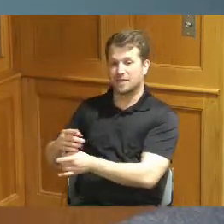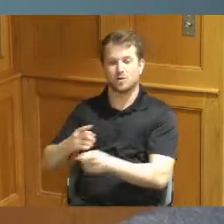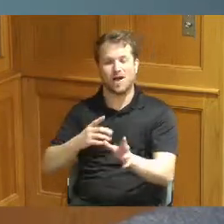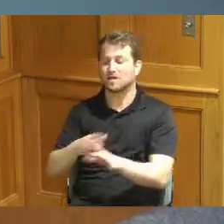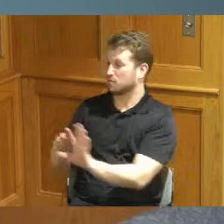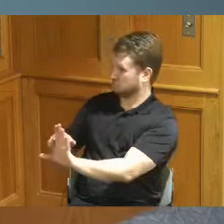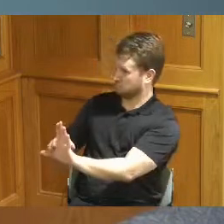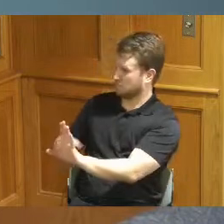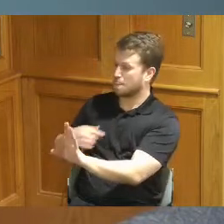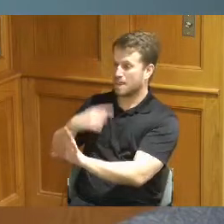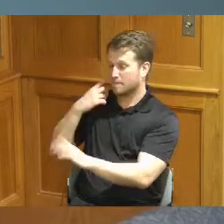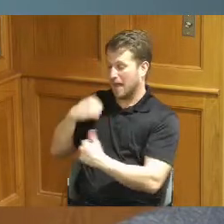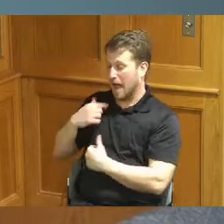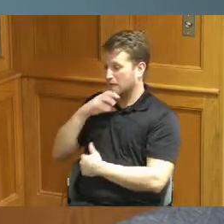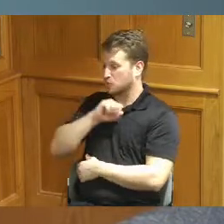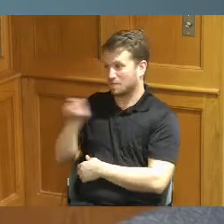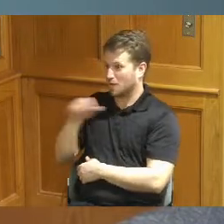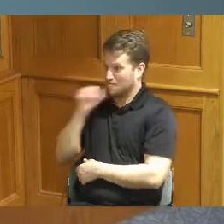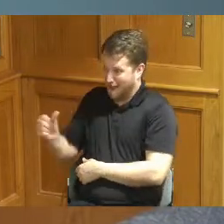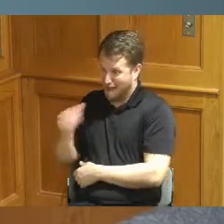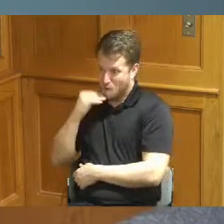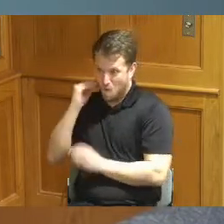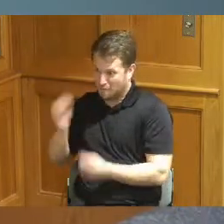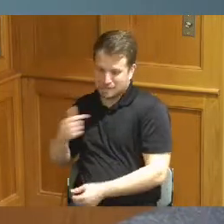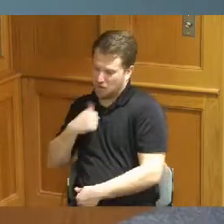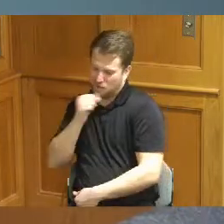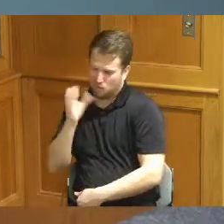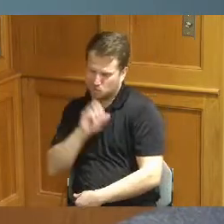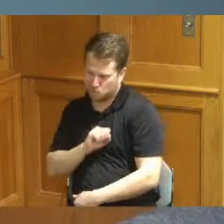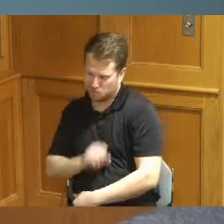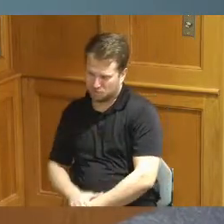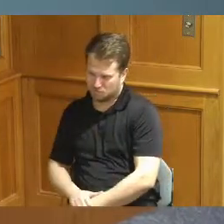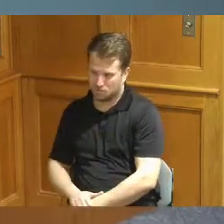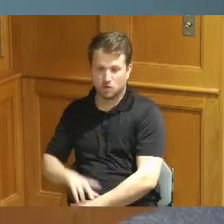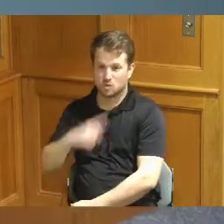assume these people ain't homeless I'm just gonna I'm you telling me every single person that's